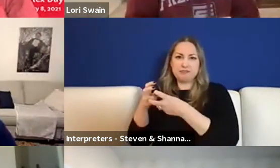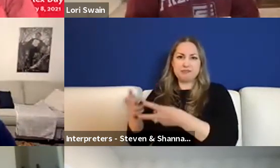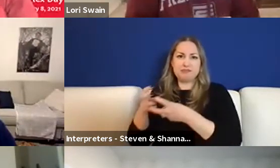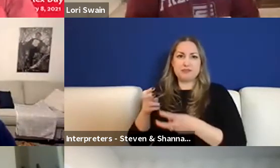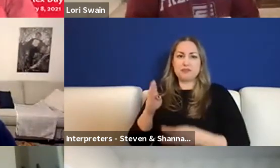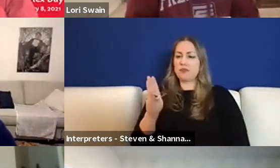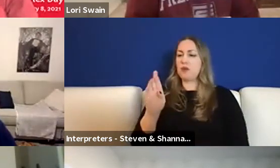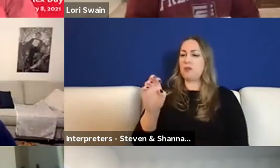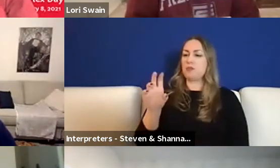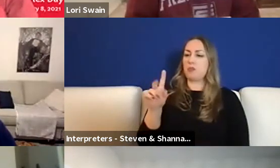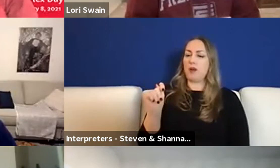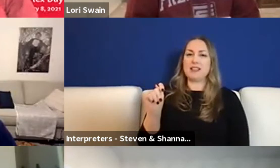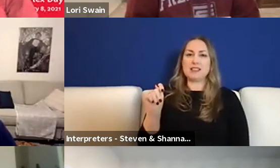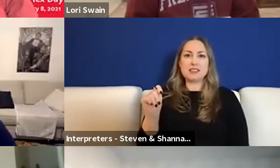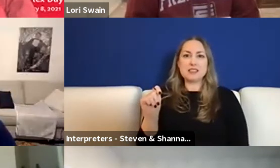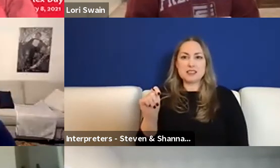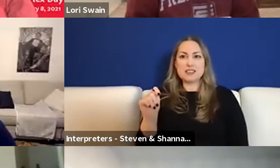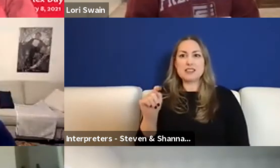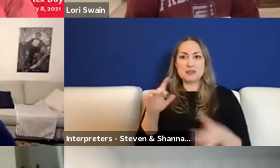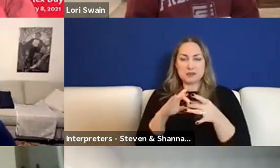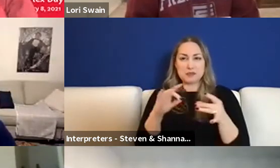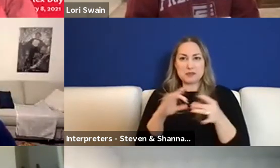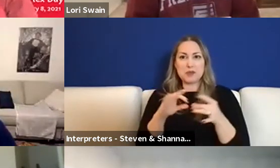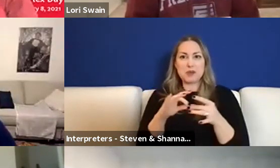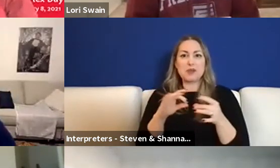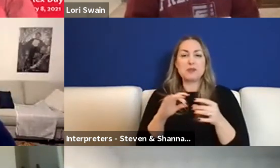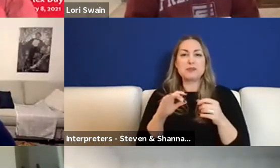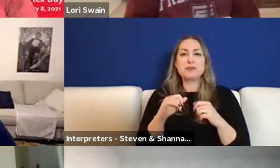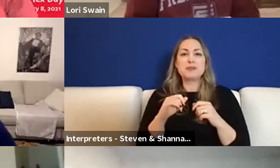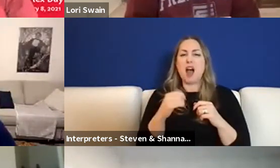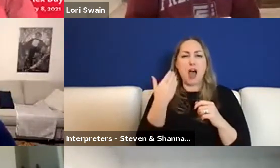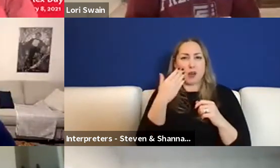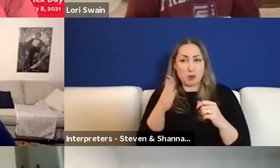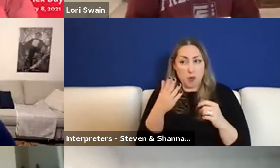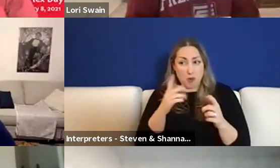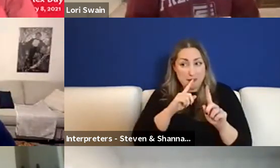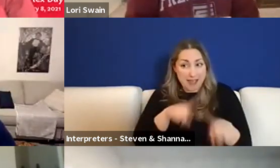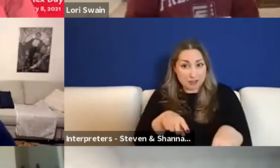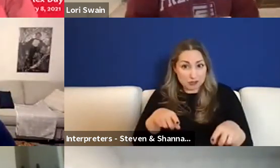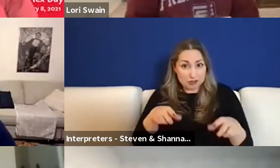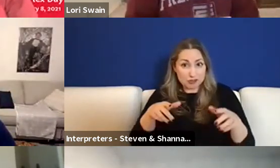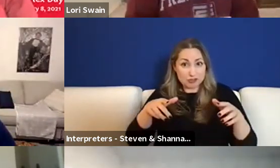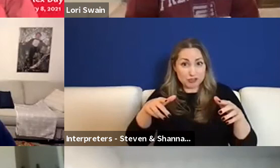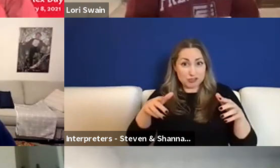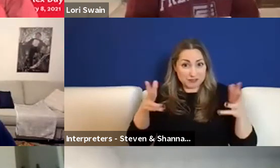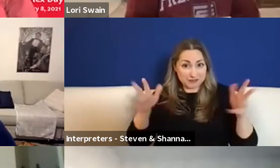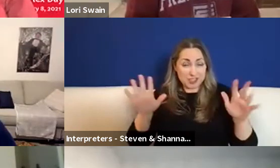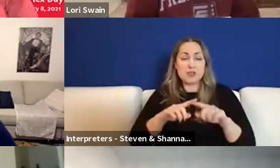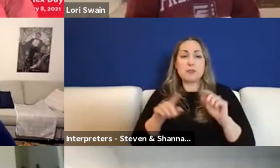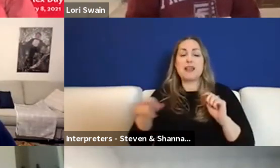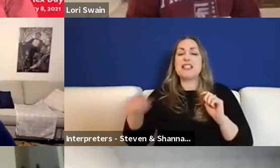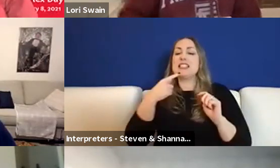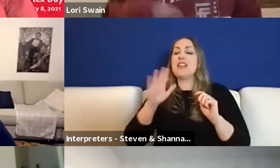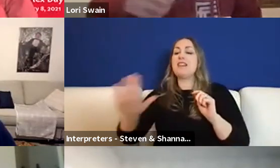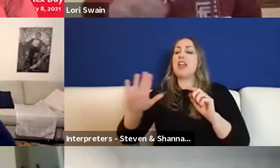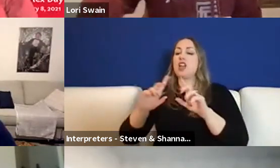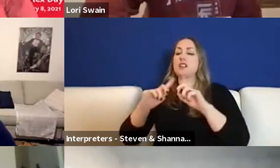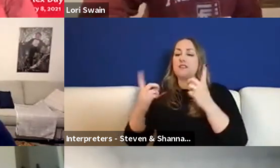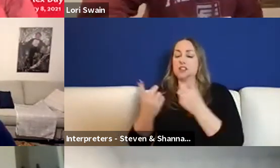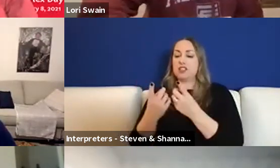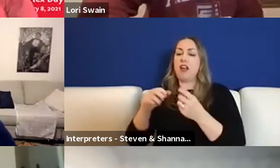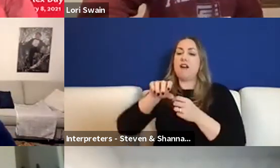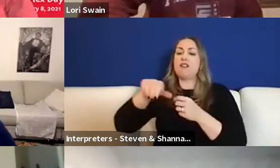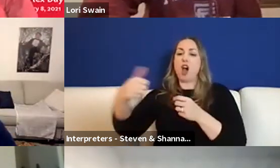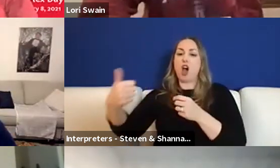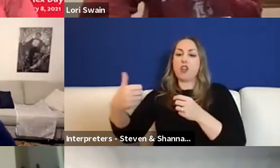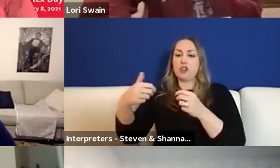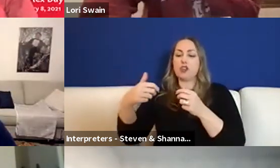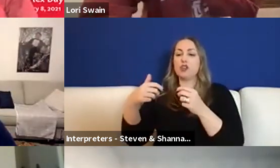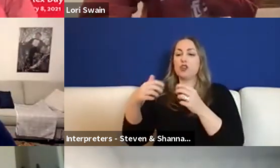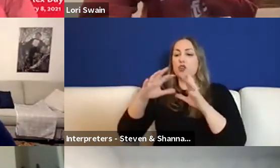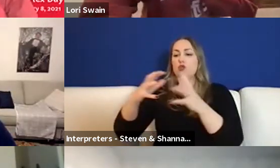has And I don't know if it got addressed already. But in their division, they have departments that are in other pathways. What